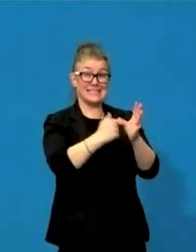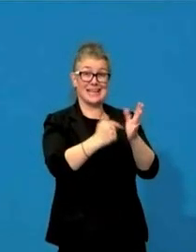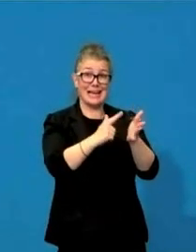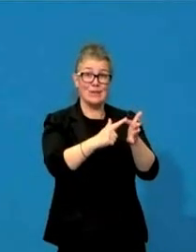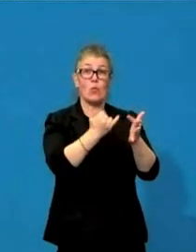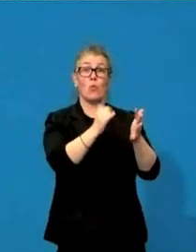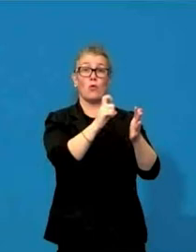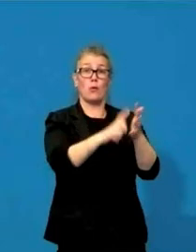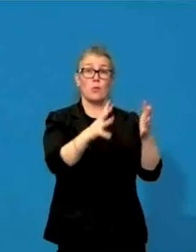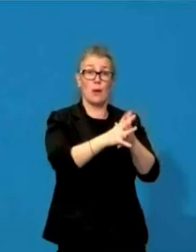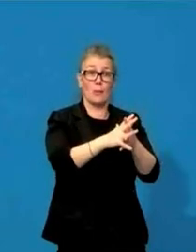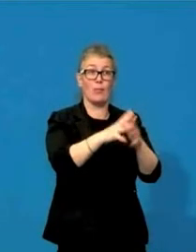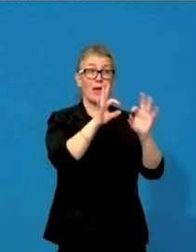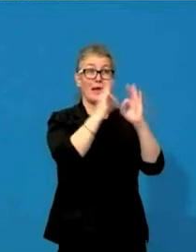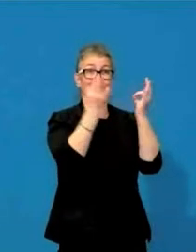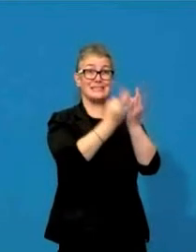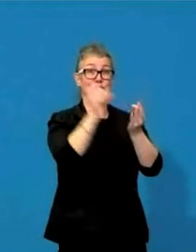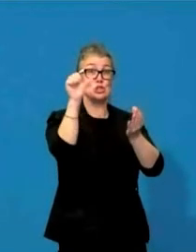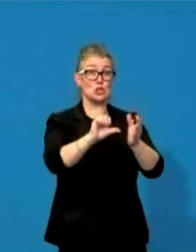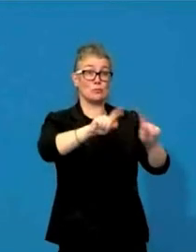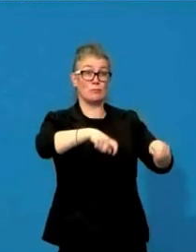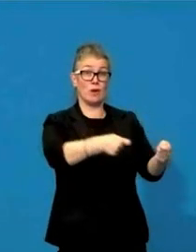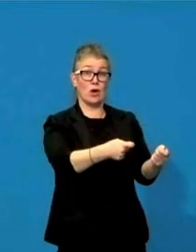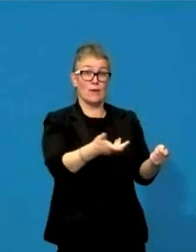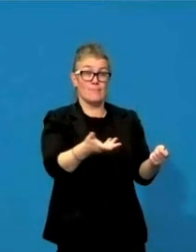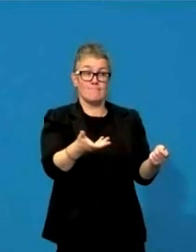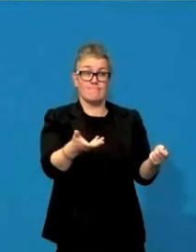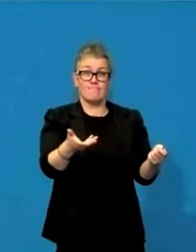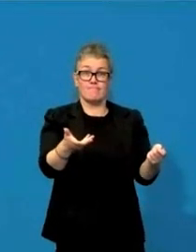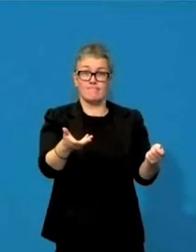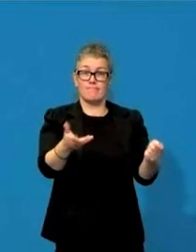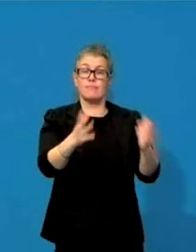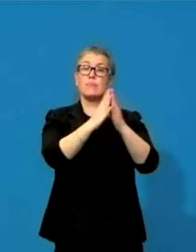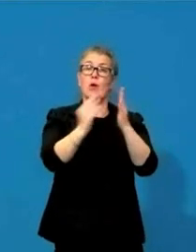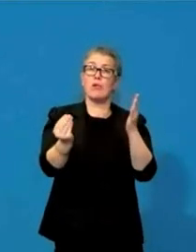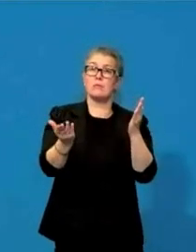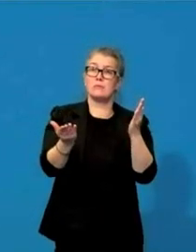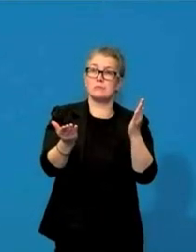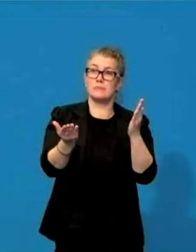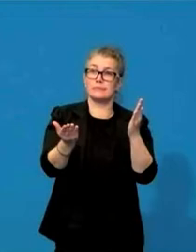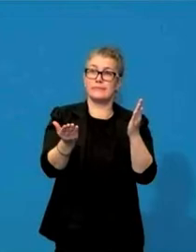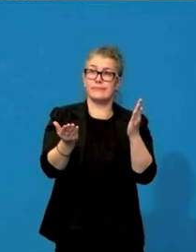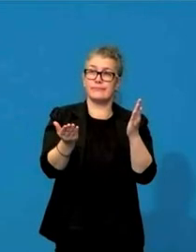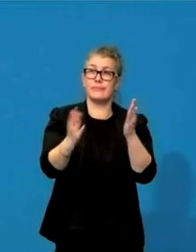supposed to be doing these things, the model that the - the delivery model that exists in